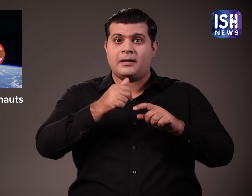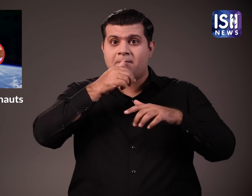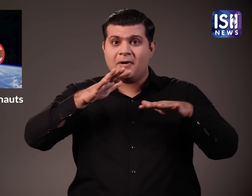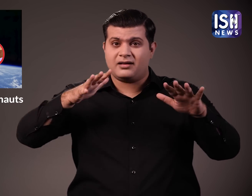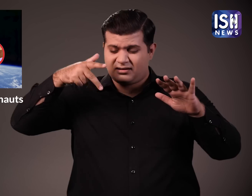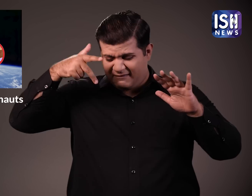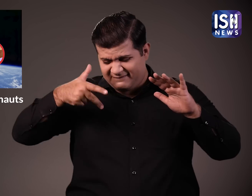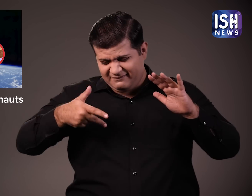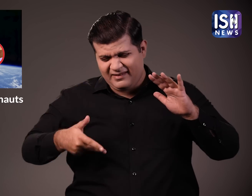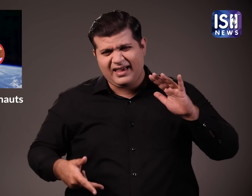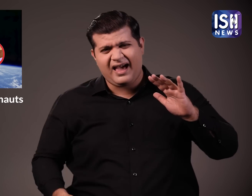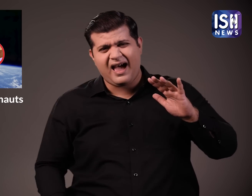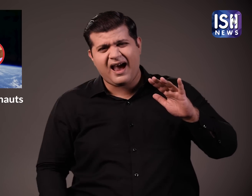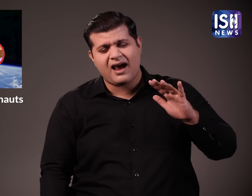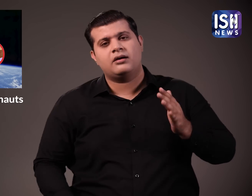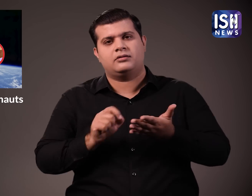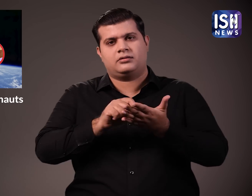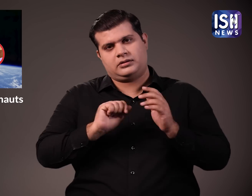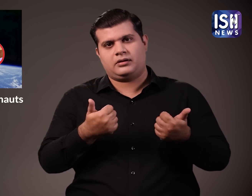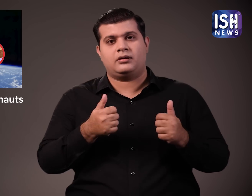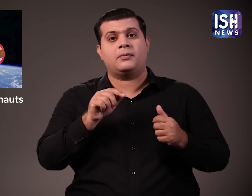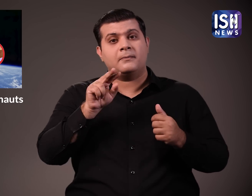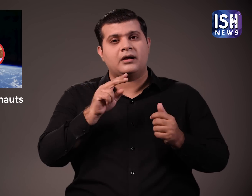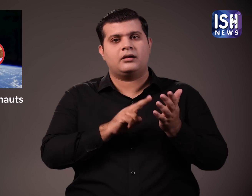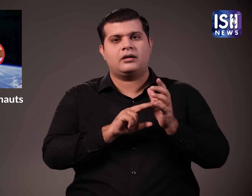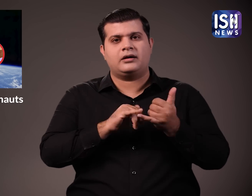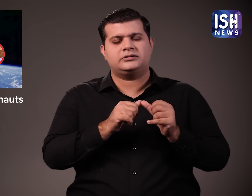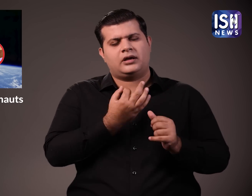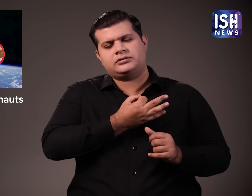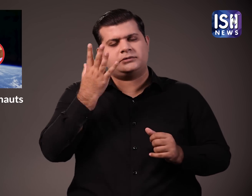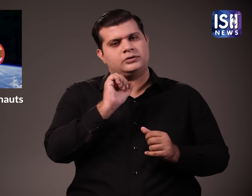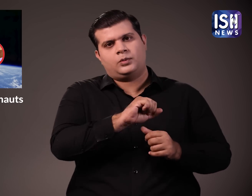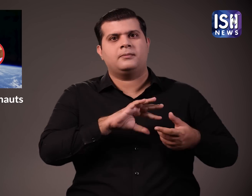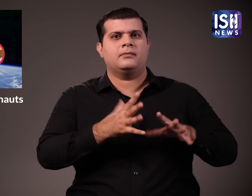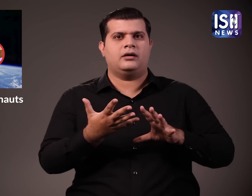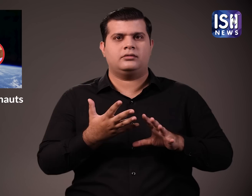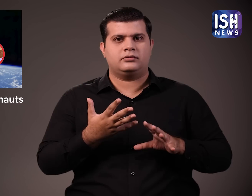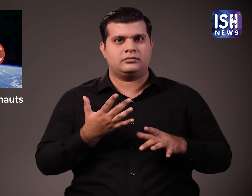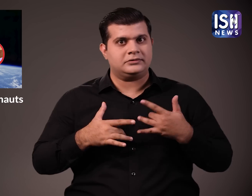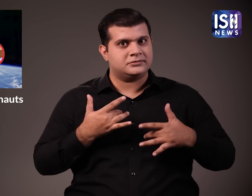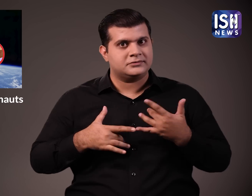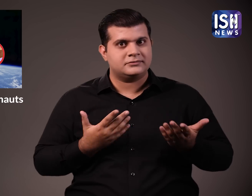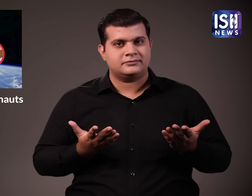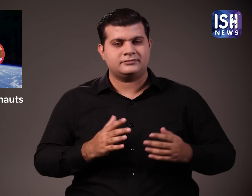Also, this pen can write underwater, which is one of the special functions designed by NASA. Isn't that interesting?